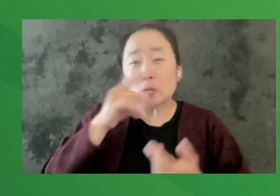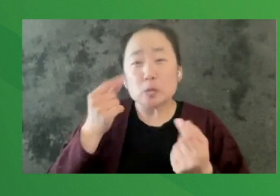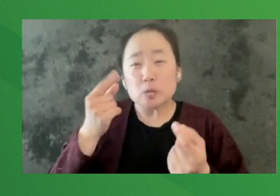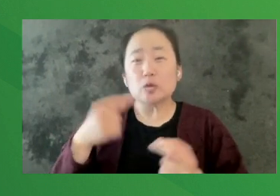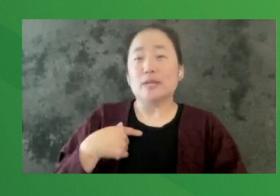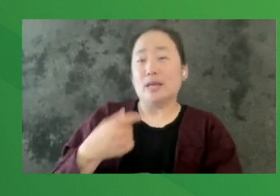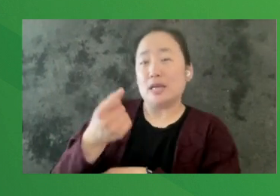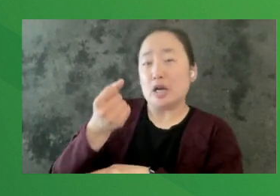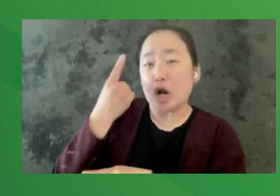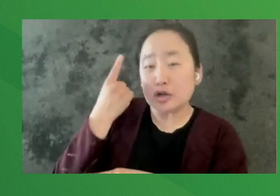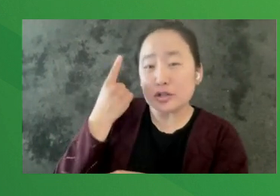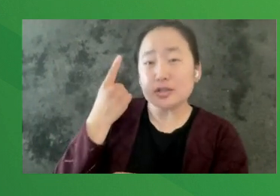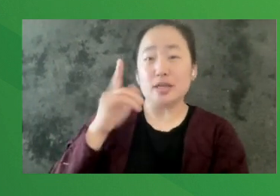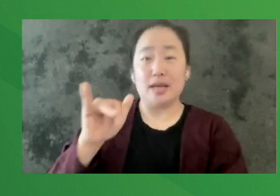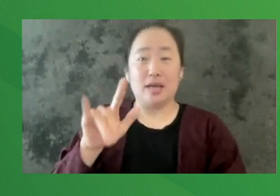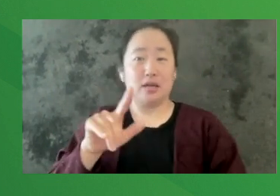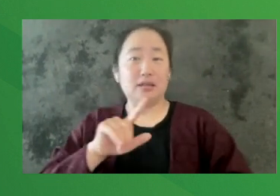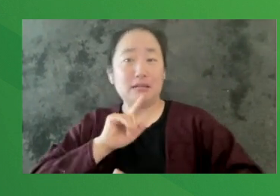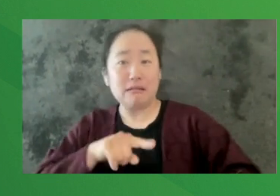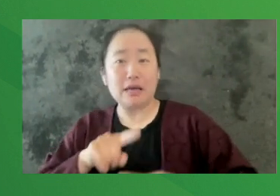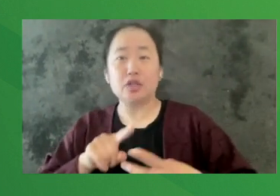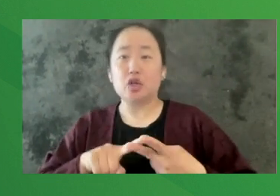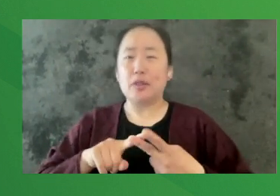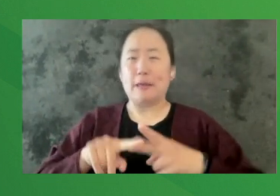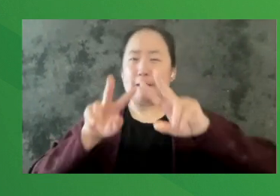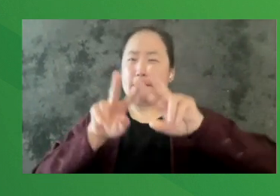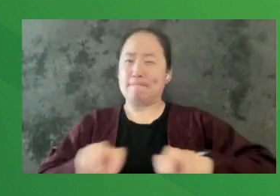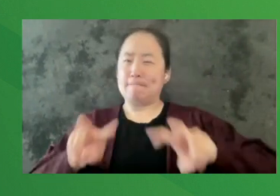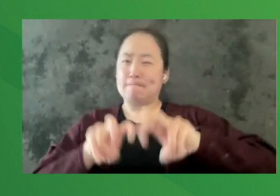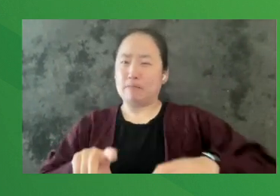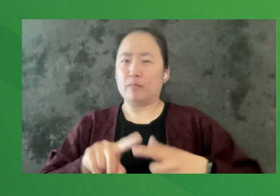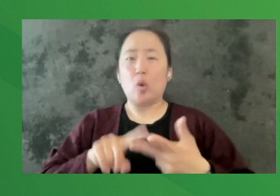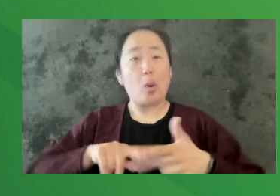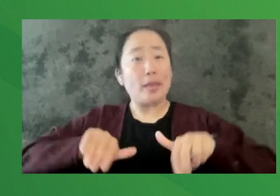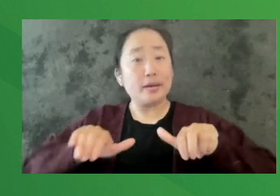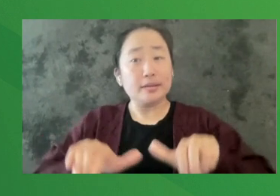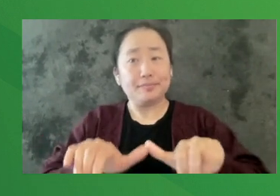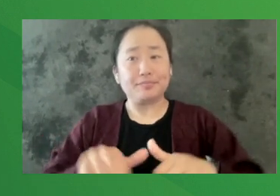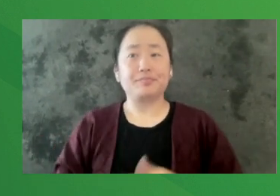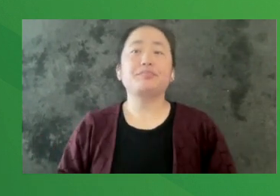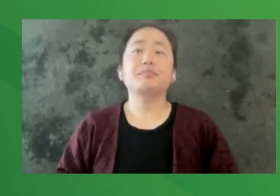They can take action. There's another chart that's adapted from our partners at C3 Teachers